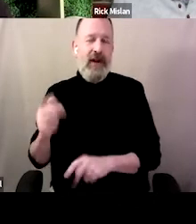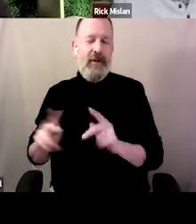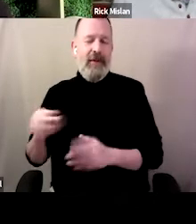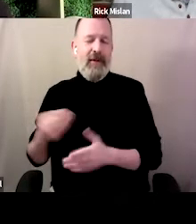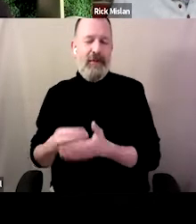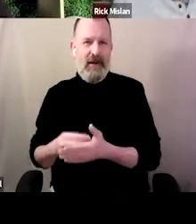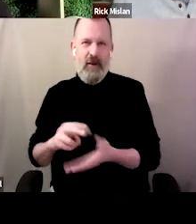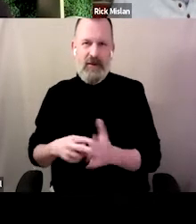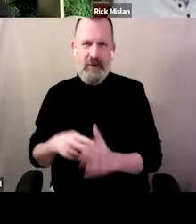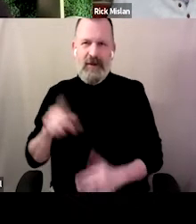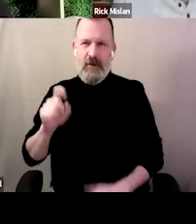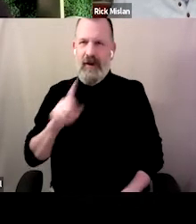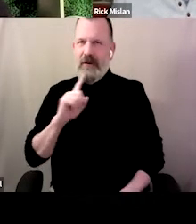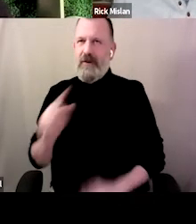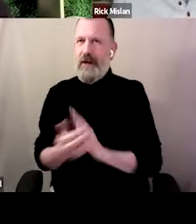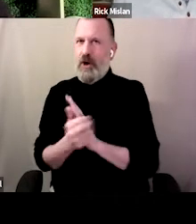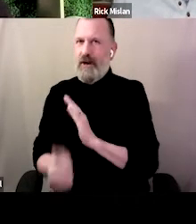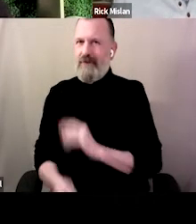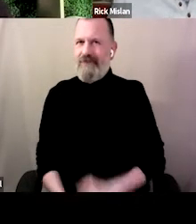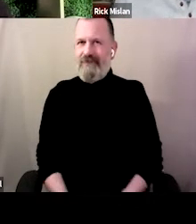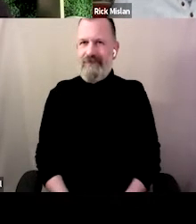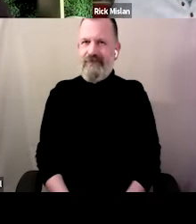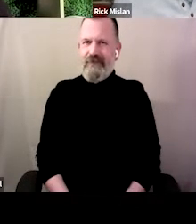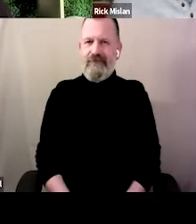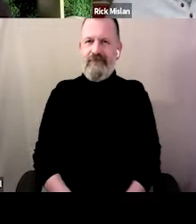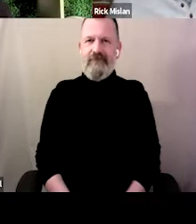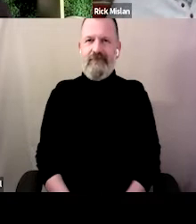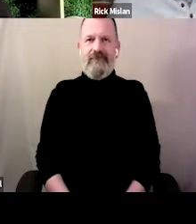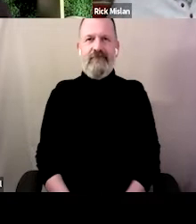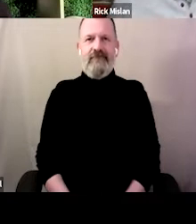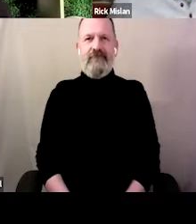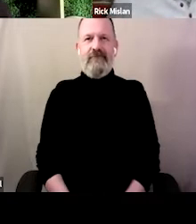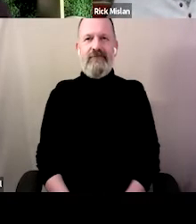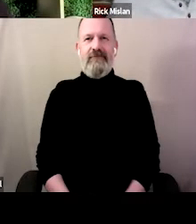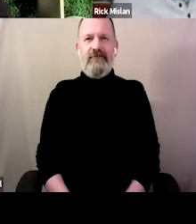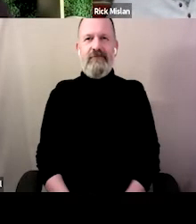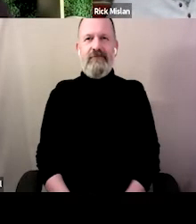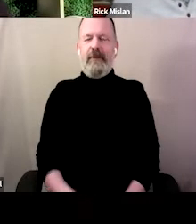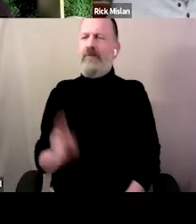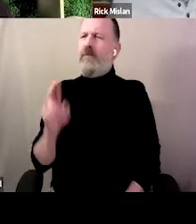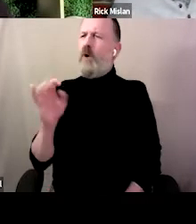Rick Mislan: I'm going back to something you said about us.